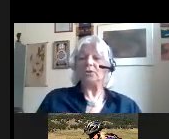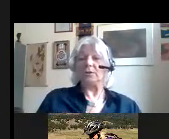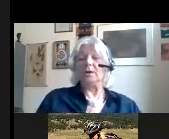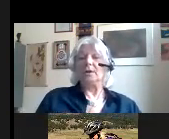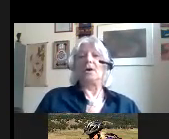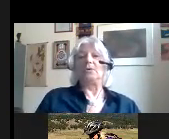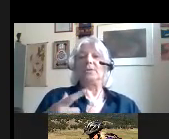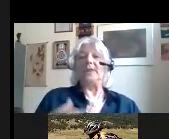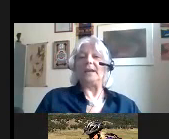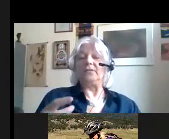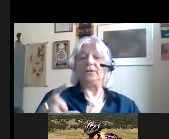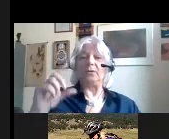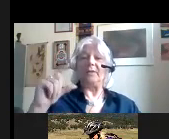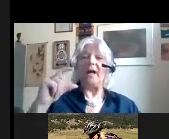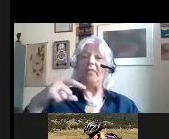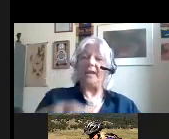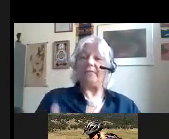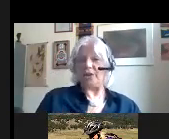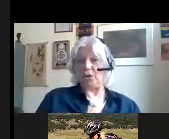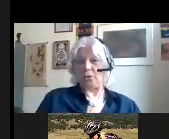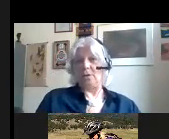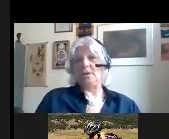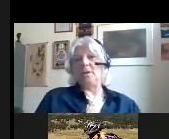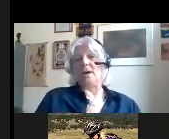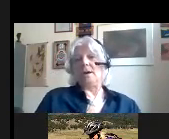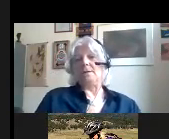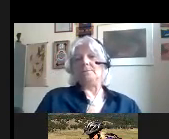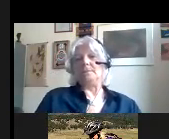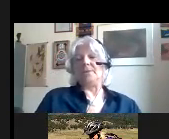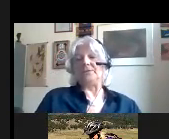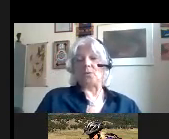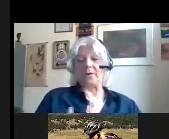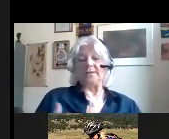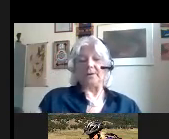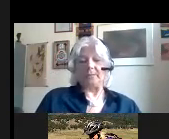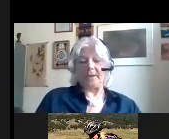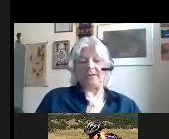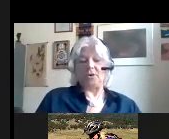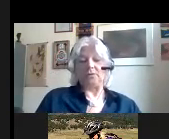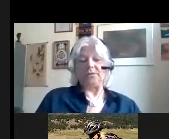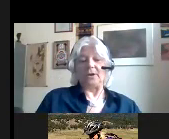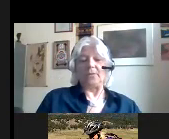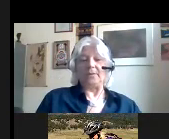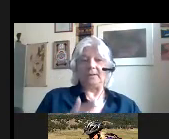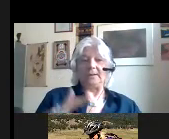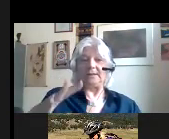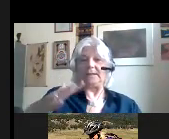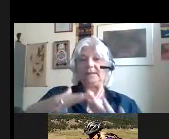goes with that individual, how they view the stories that they're being told.